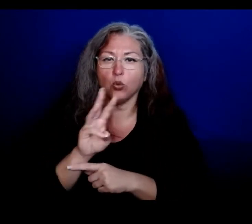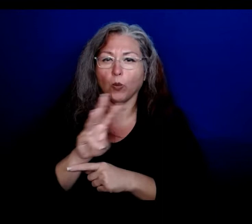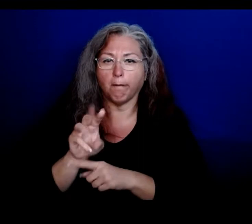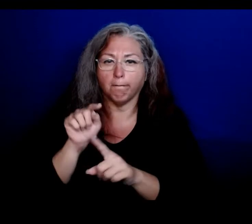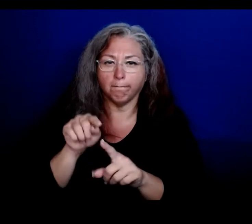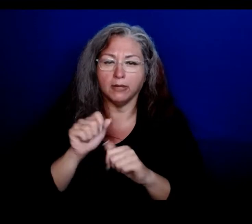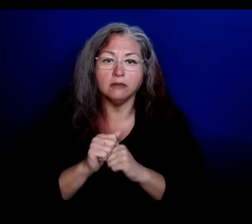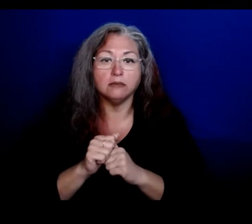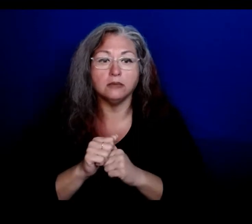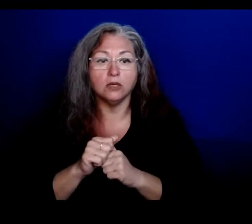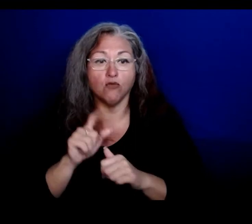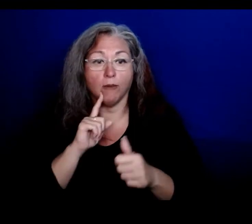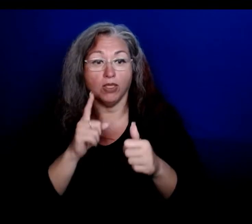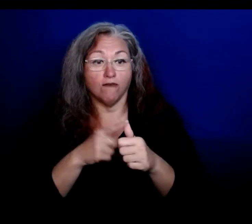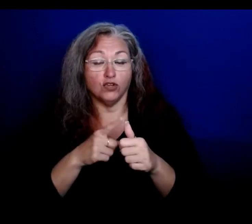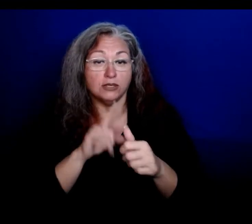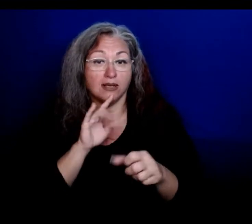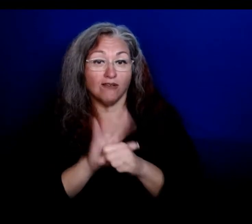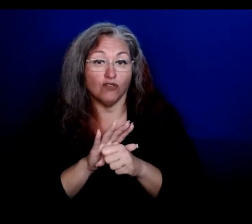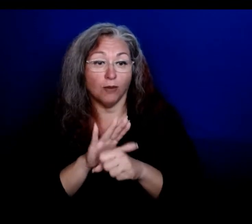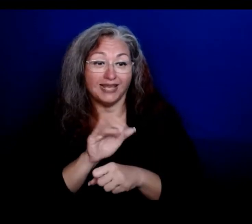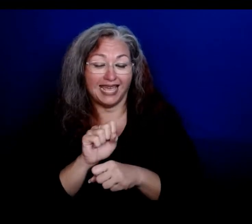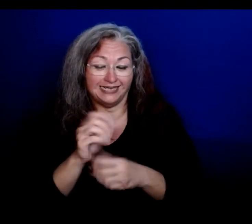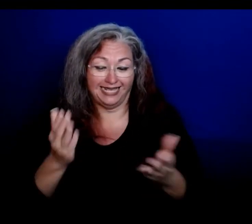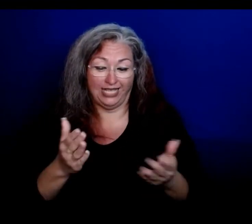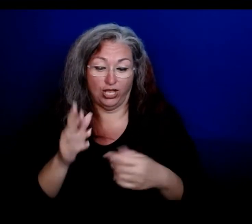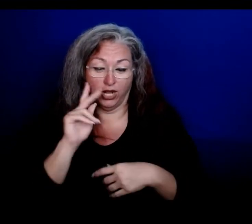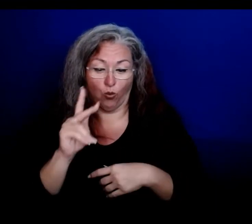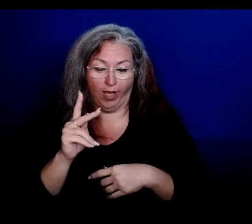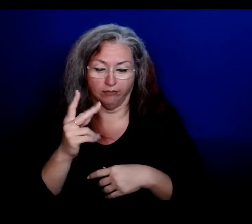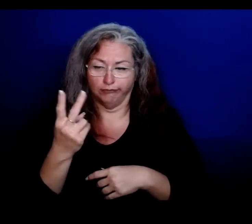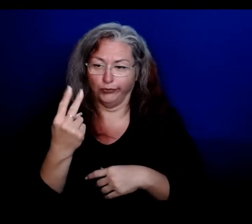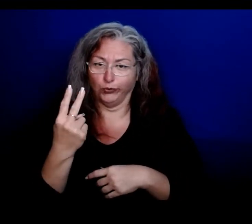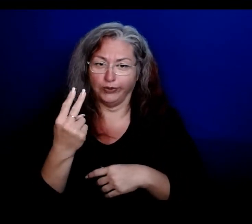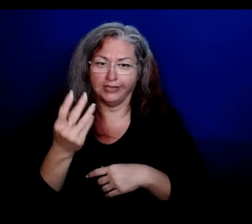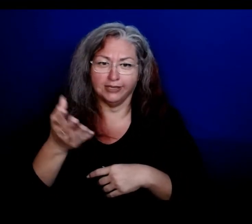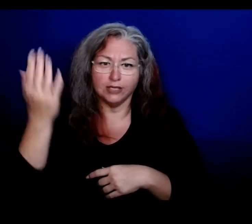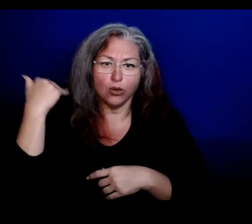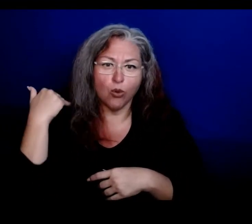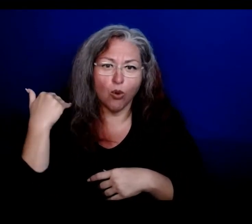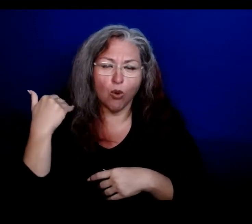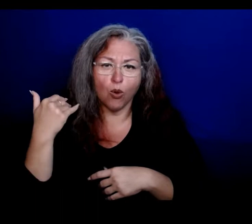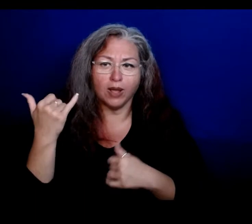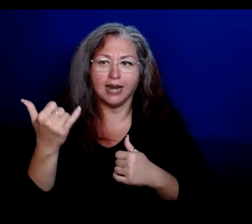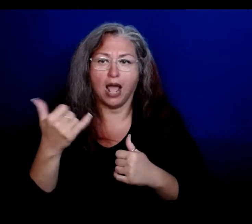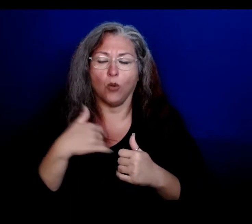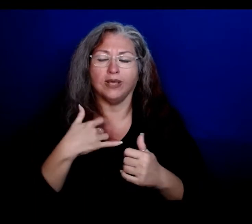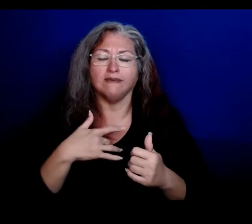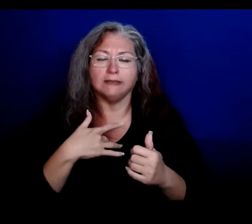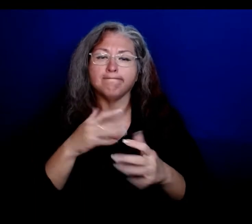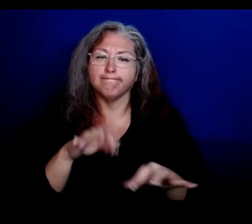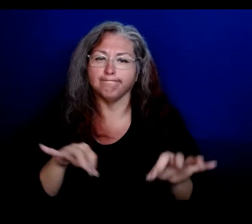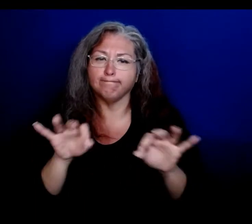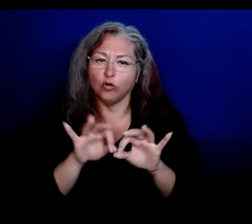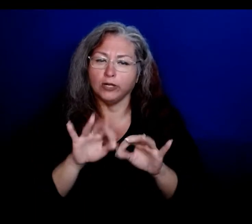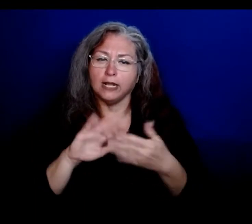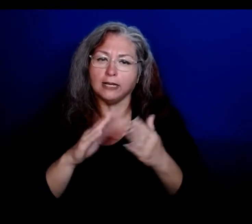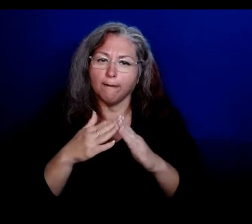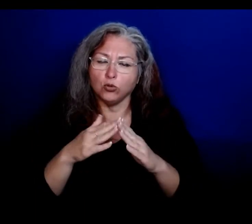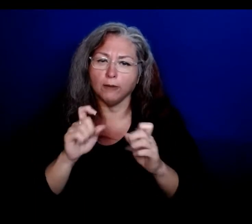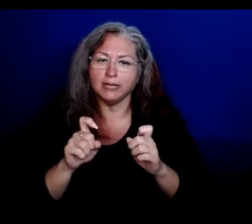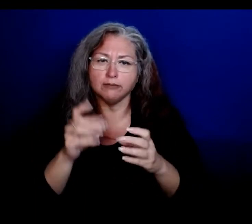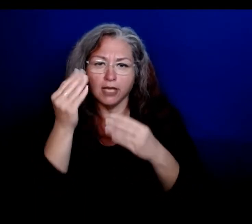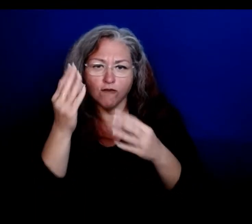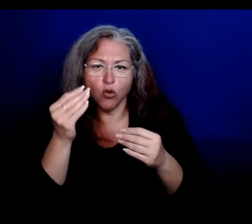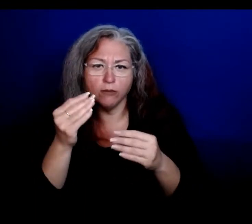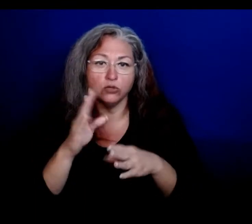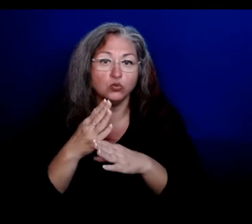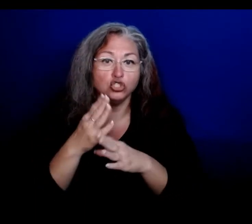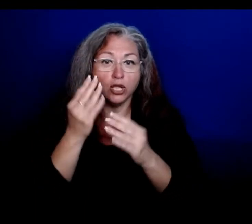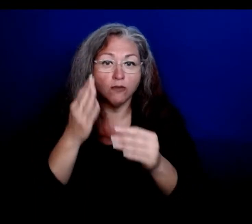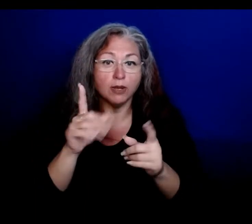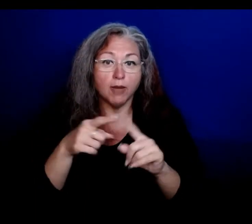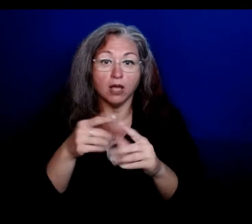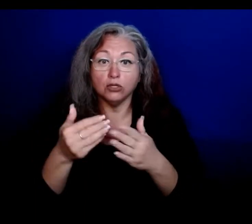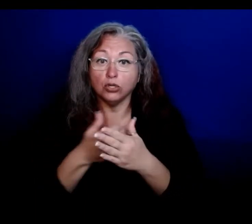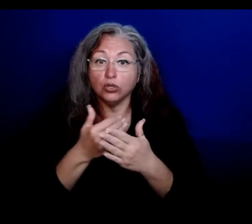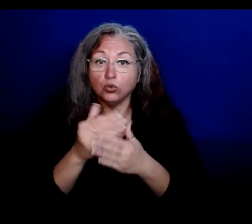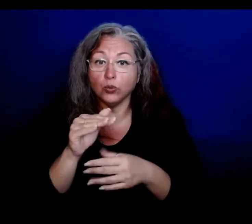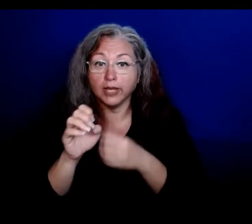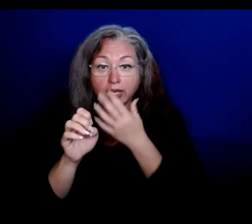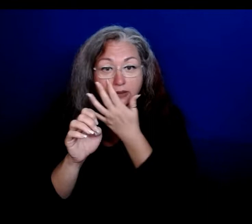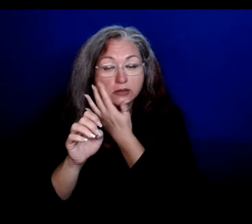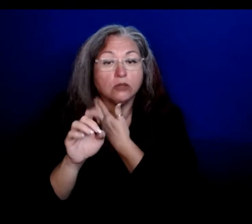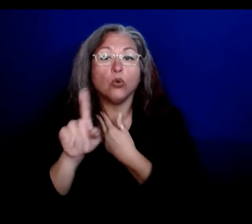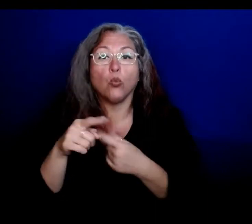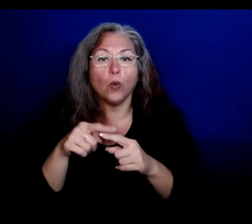From our first confirmed case here on Kaua’i over two years ago, we felt it was important to keep our community informed by sharing information about new cases as we learned about them.